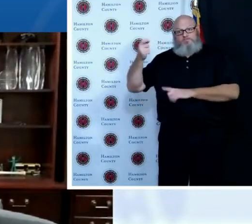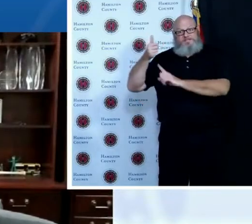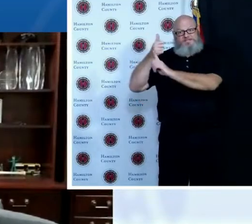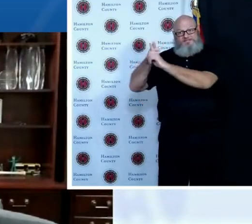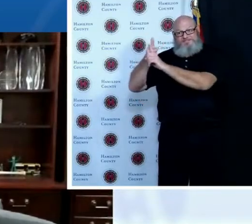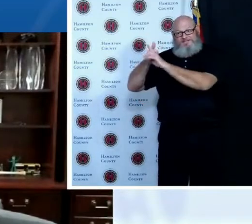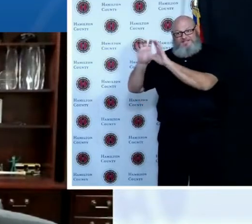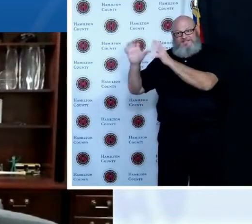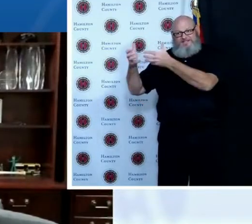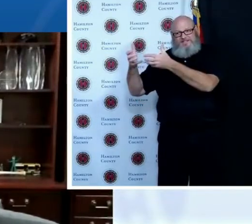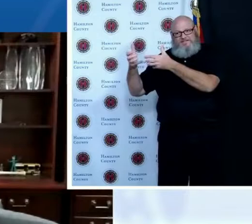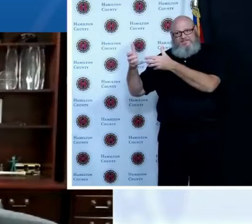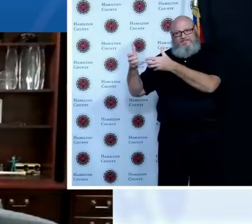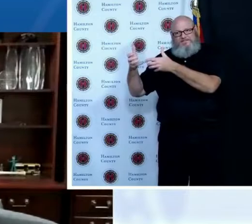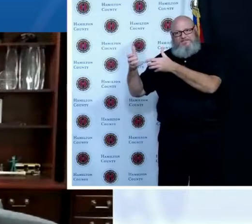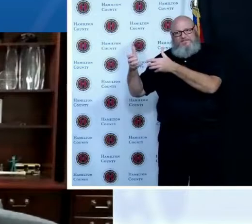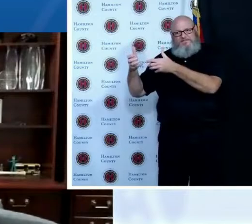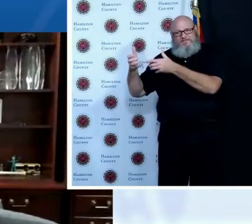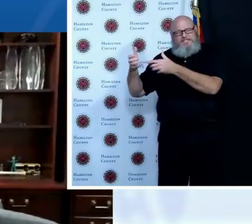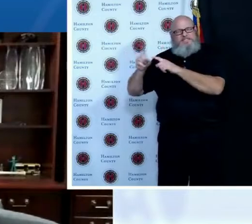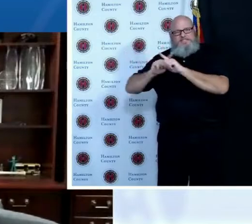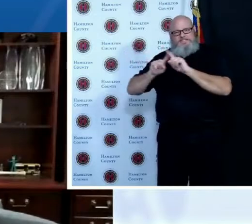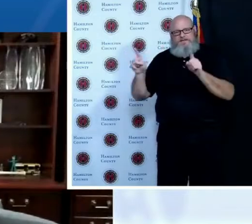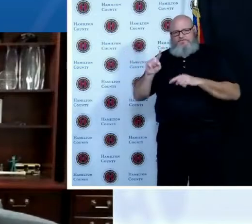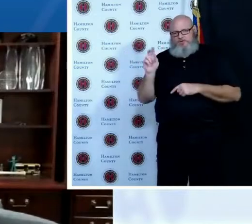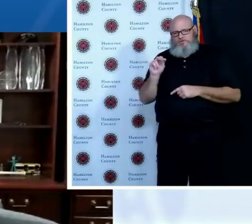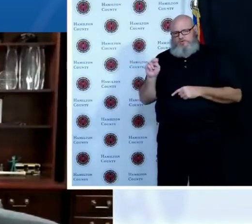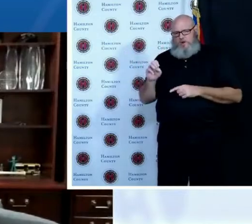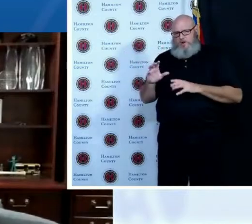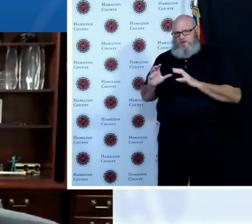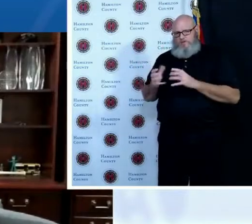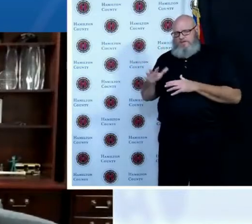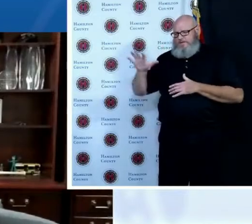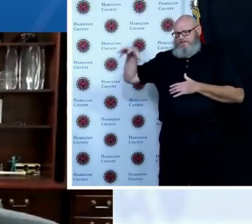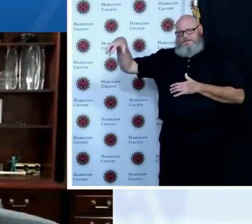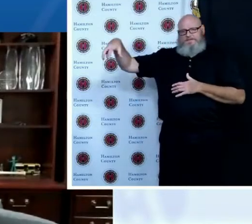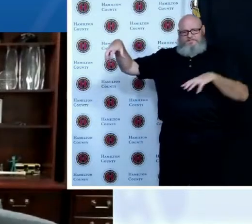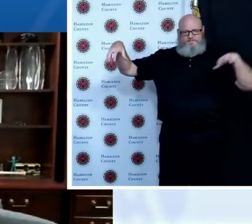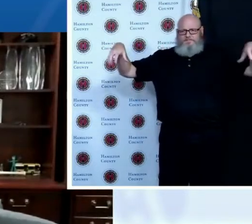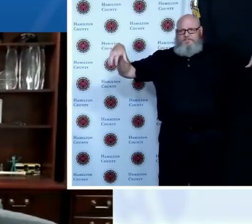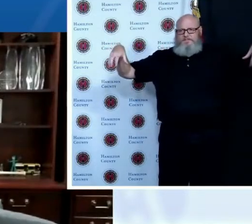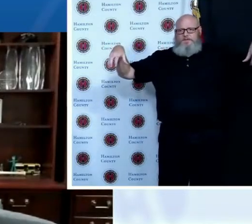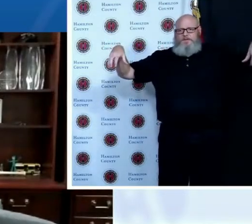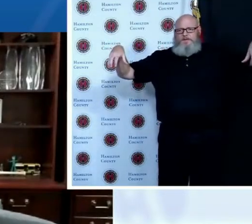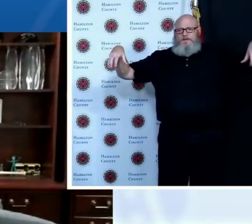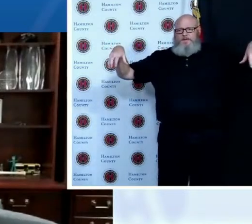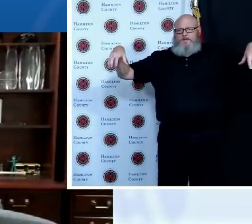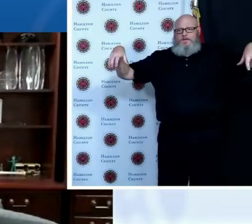pharmacy did saw more than they actually could use quickly coordinated with one of the health systems